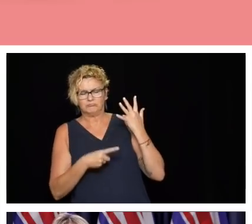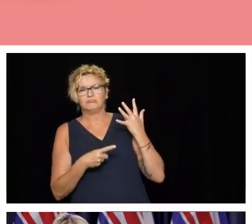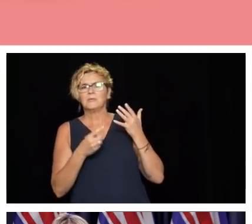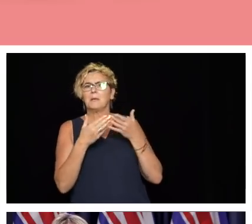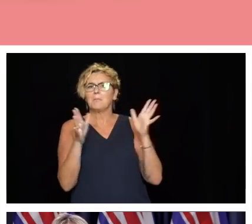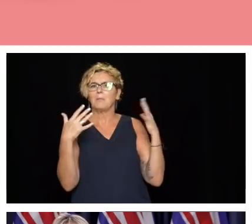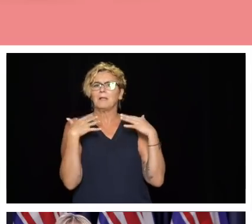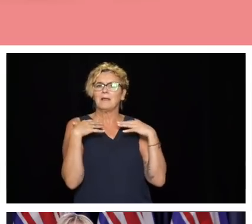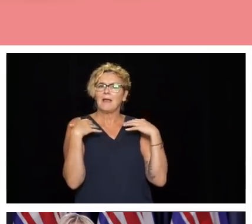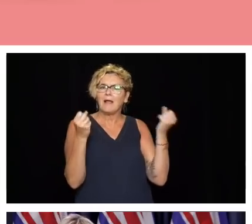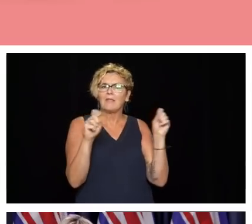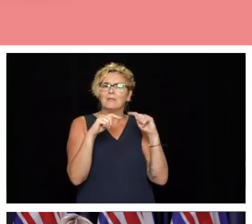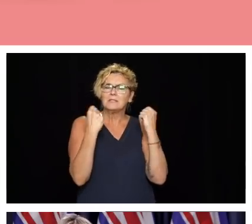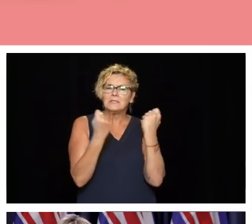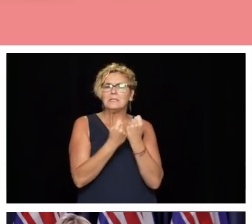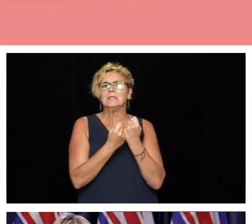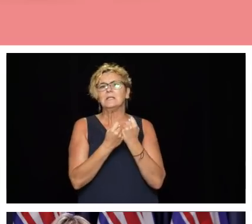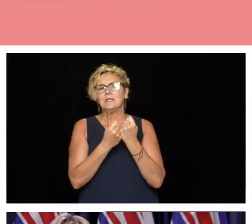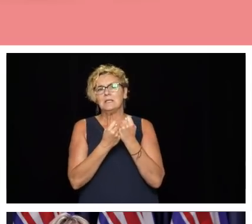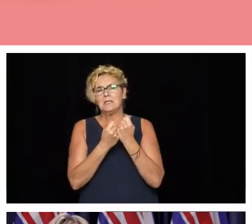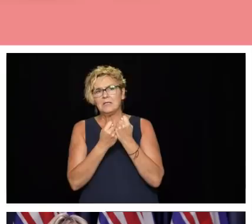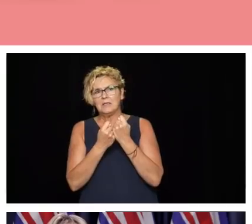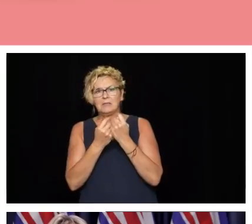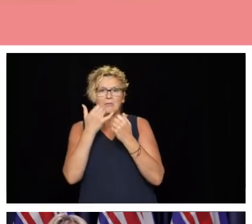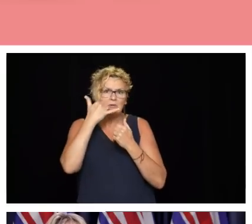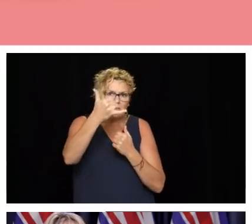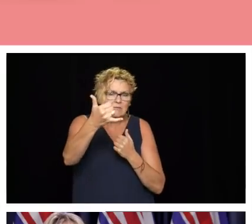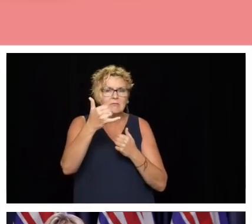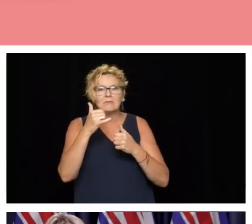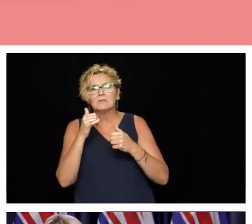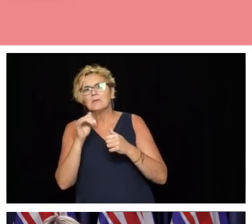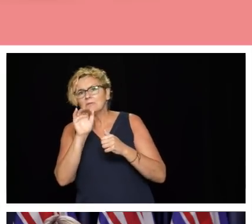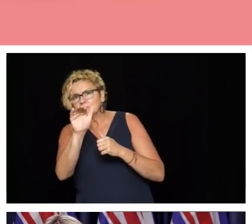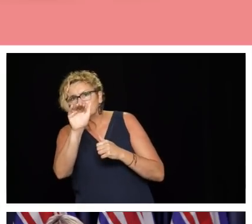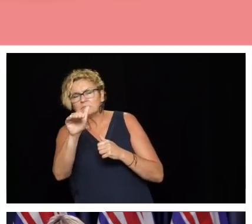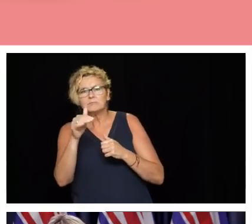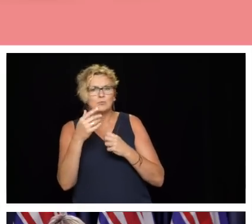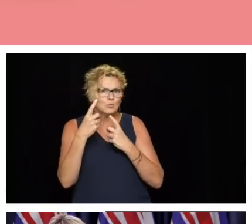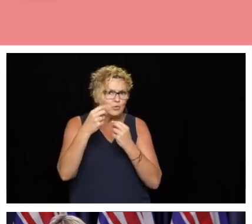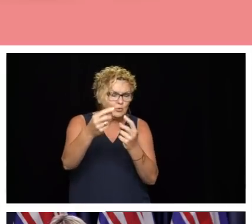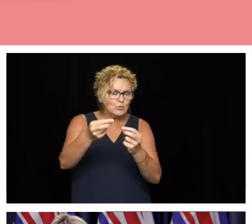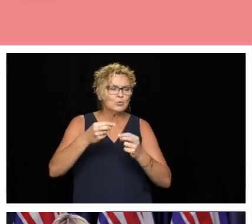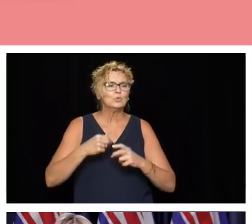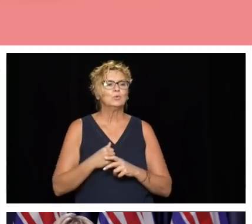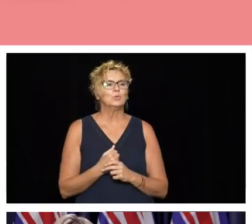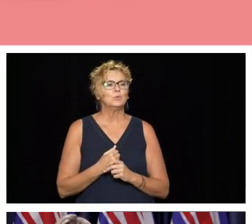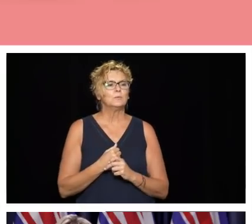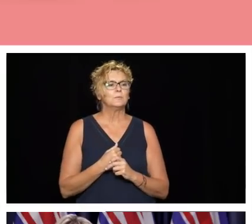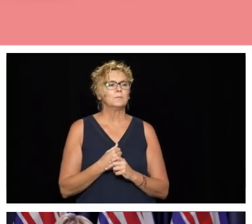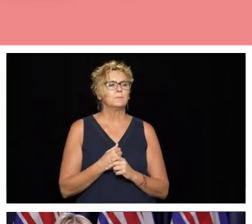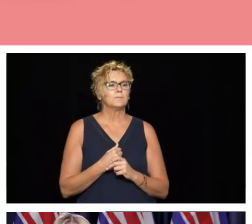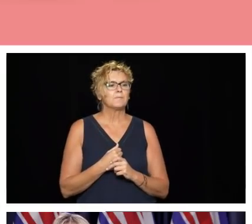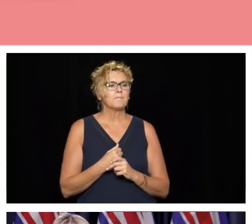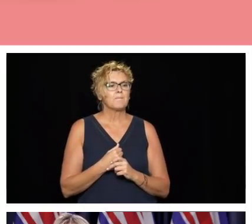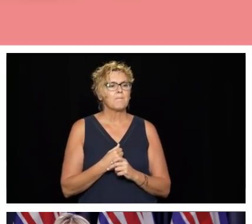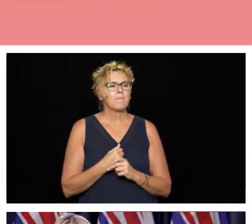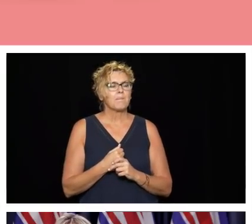health, you know what I am talking about it's also really important that we have the human connection to be able to do that